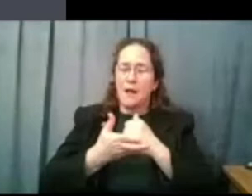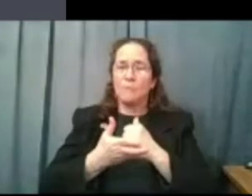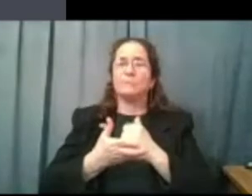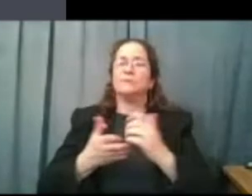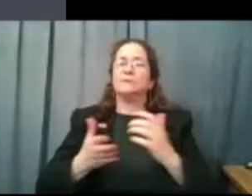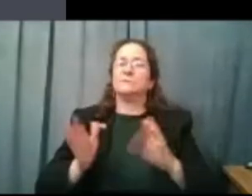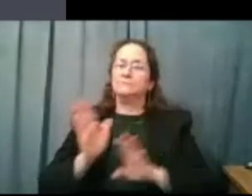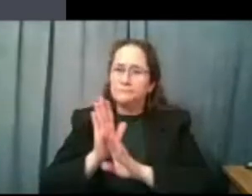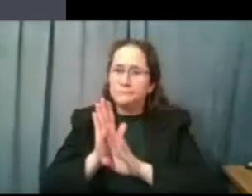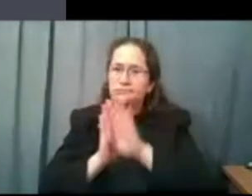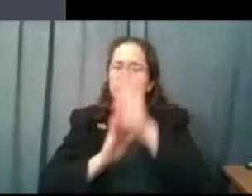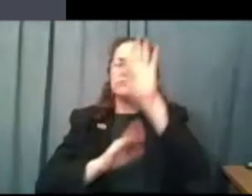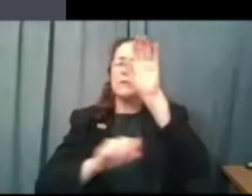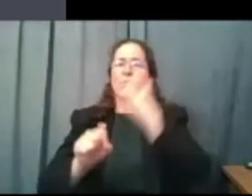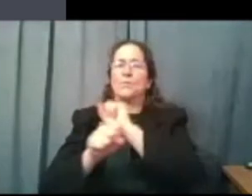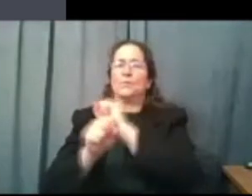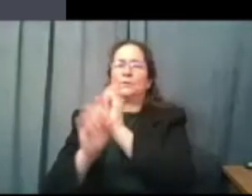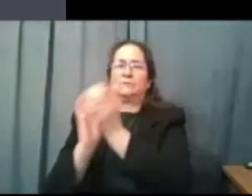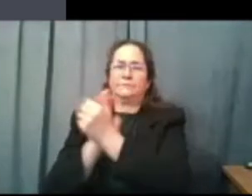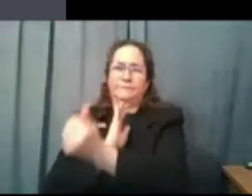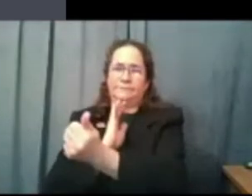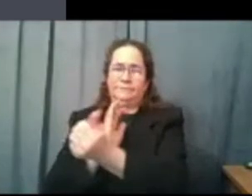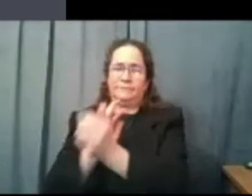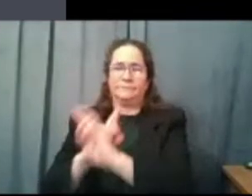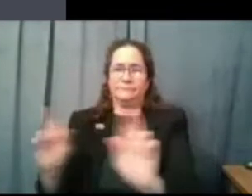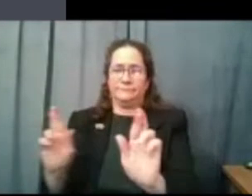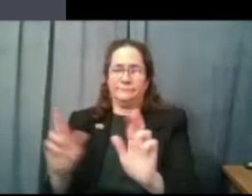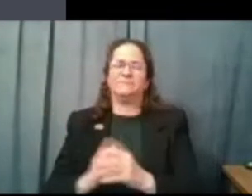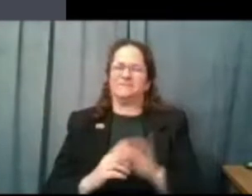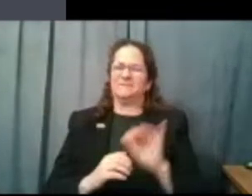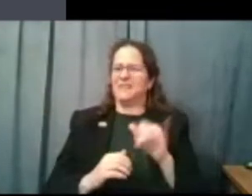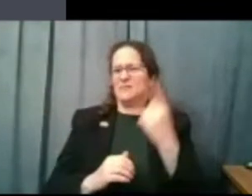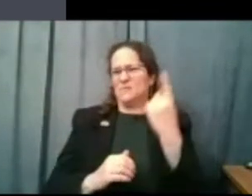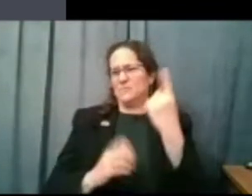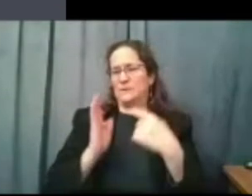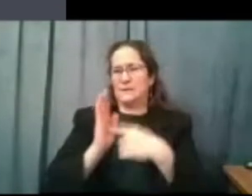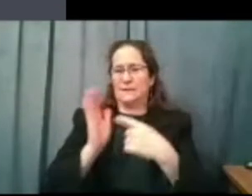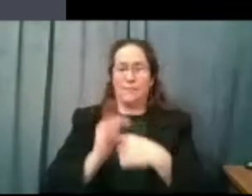workplace readiness skills. That would be one example. Ron, do you want to share an example?